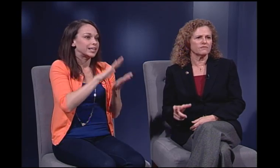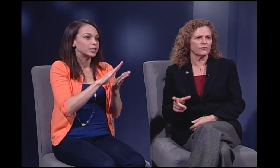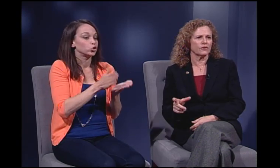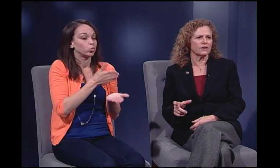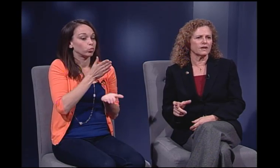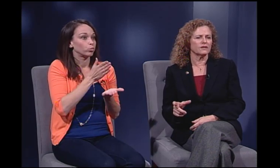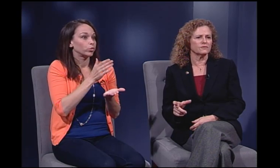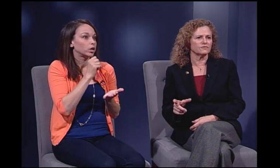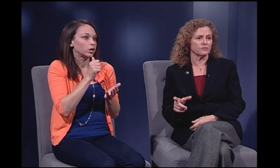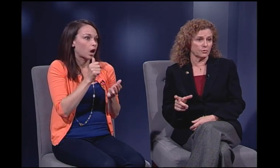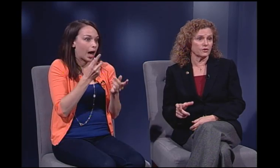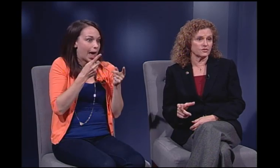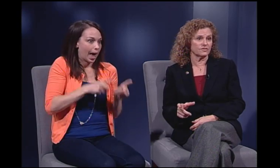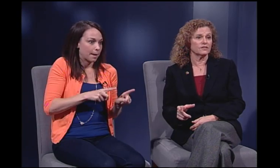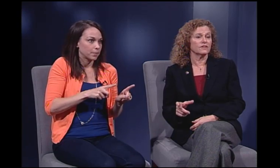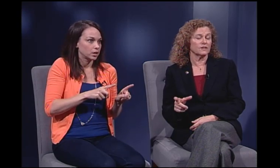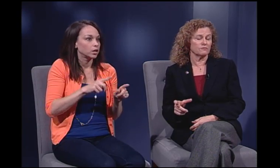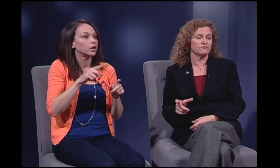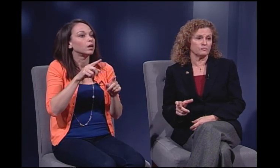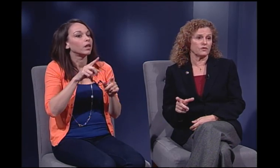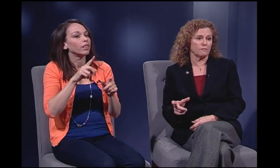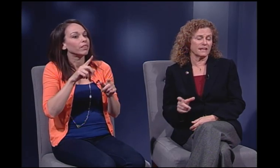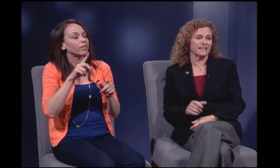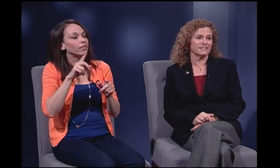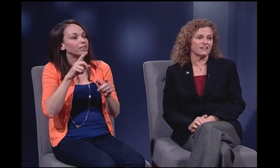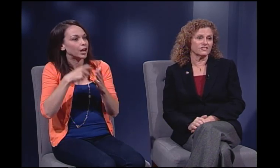for births with our Medicaid dollars.